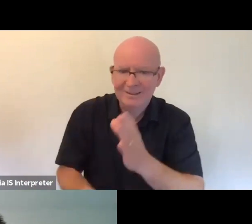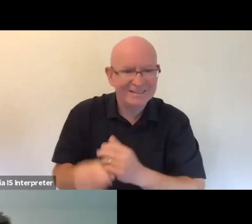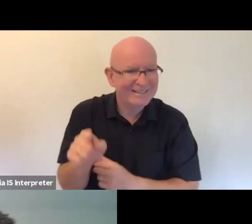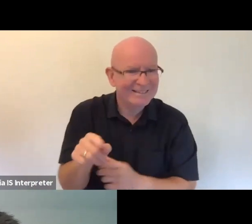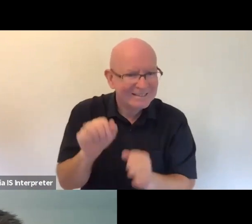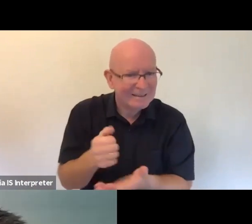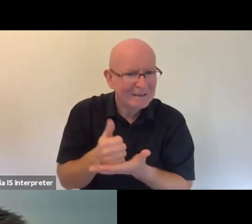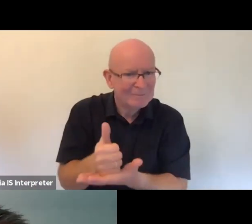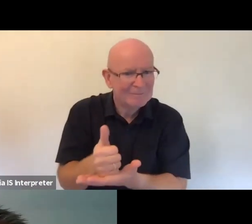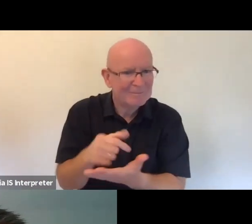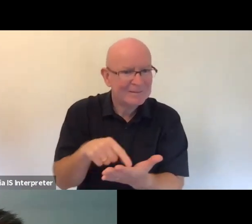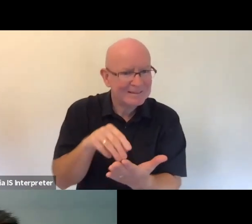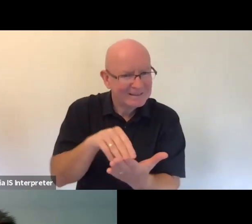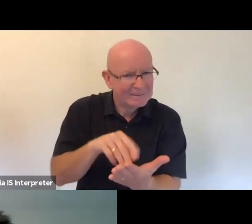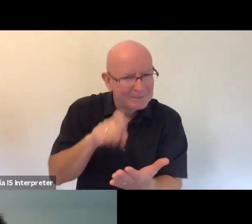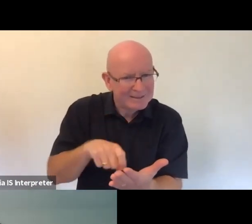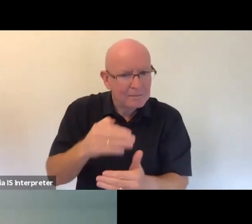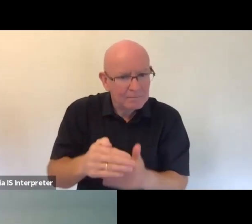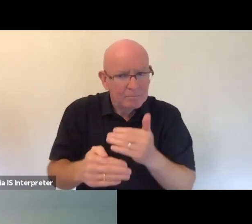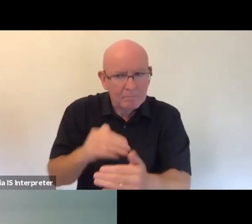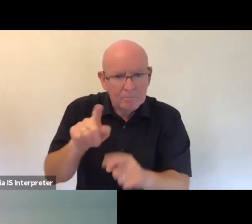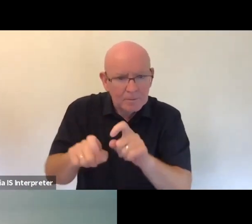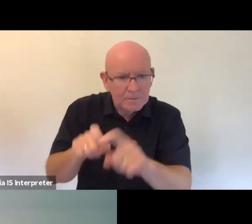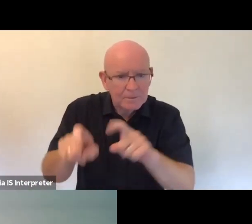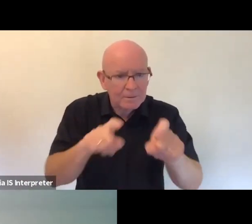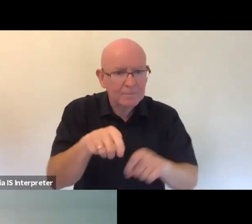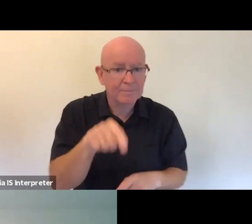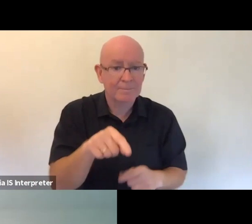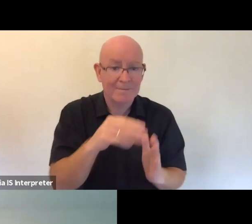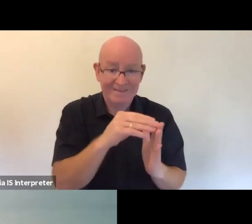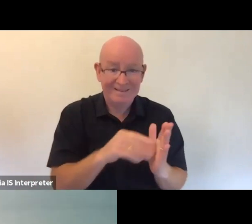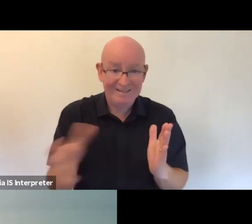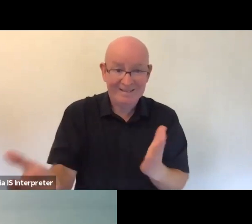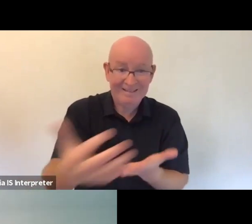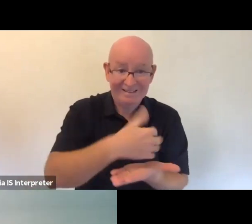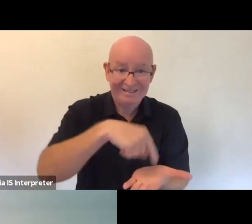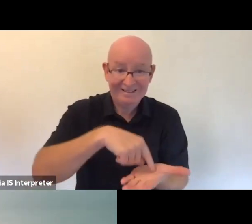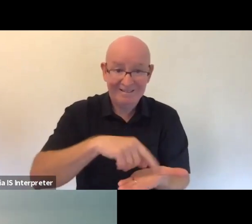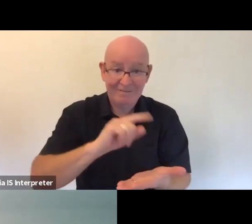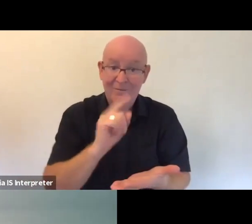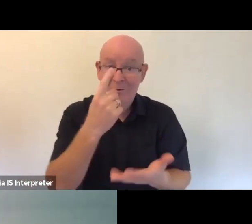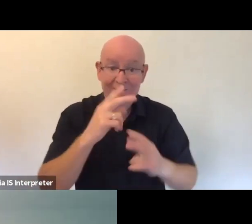And I think this is one of the biggest issues that we have seen in India, Kenya, in [unintelligible].